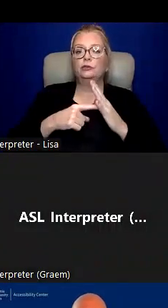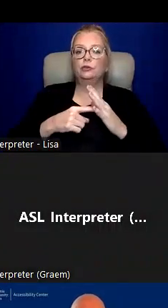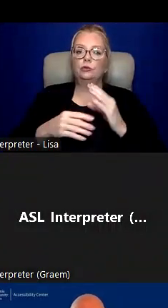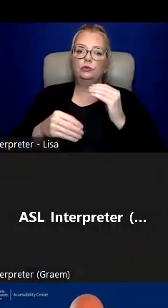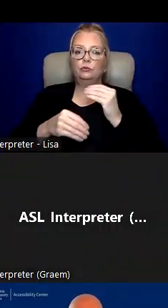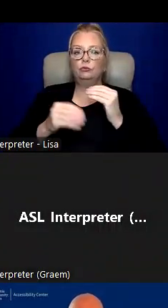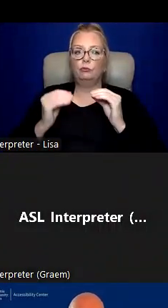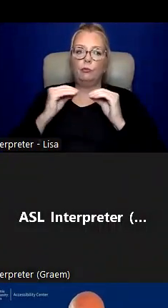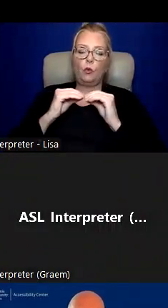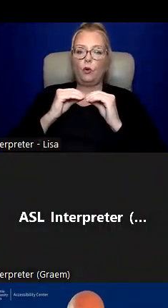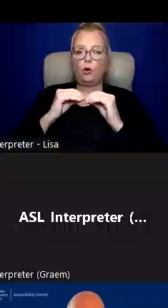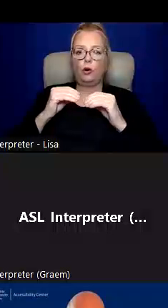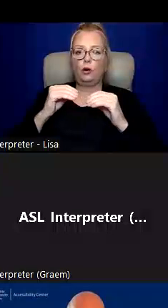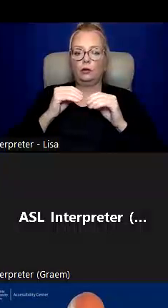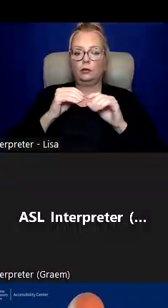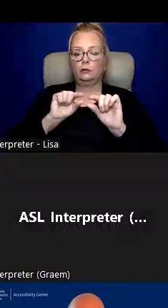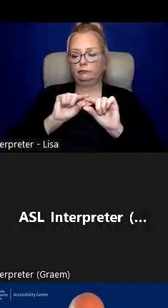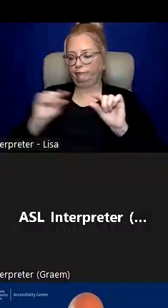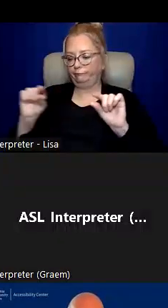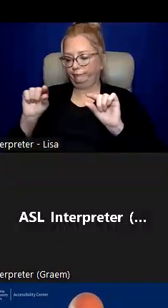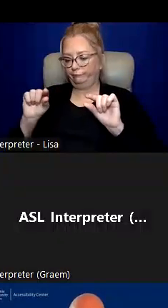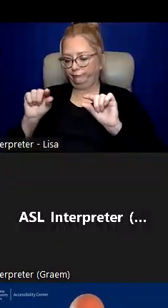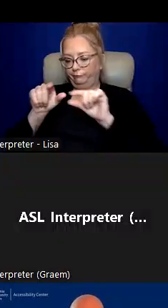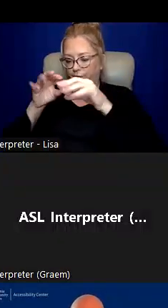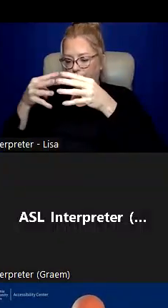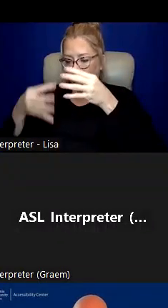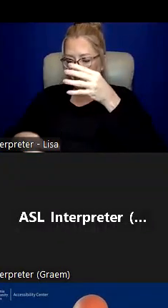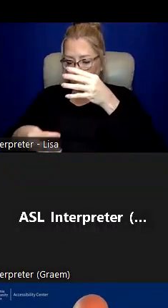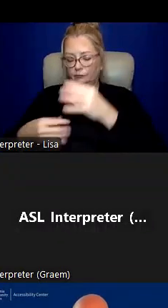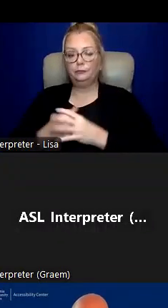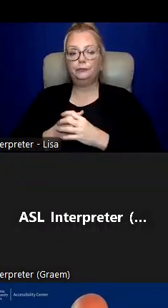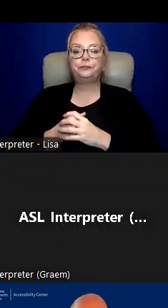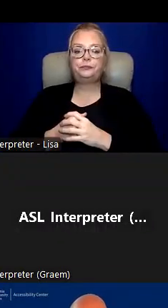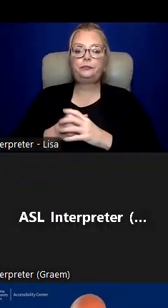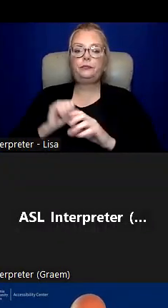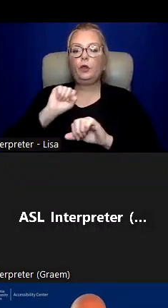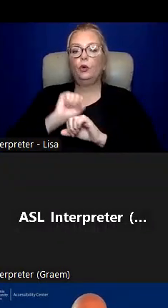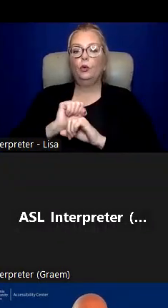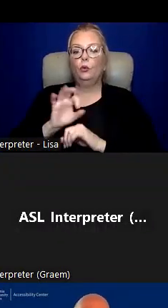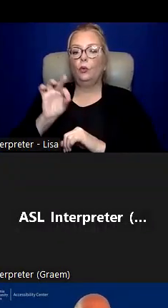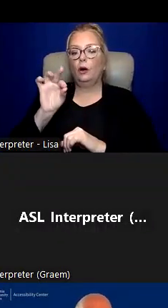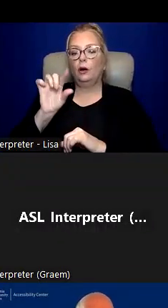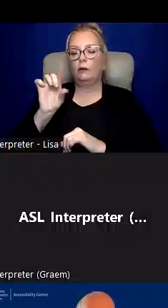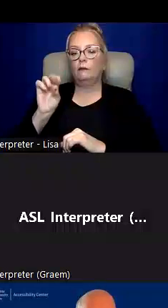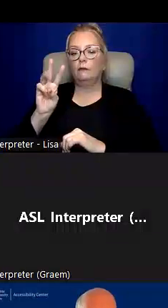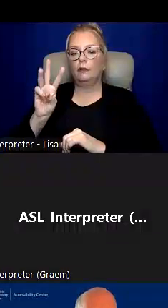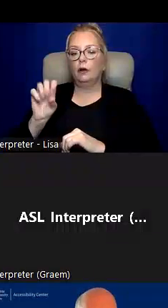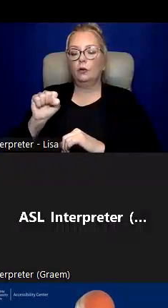And then lastly, we also built in some workflows for approval behind this form.